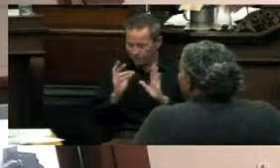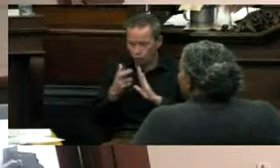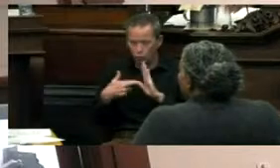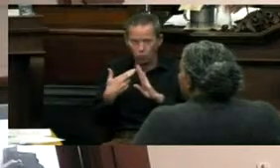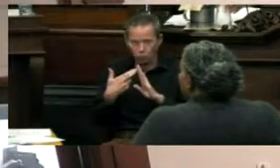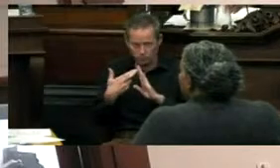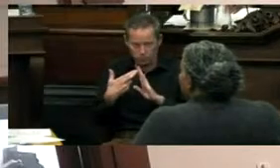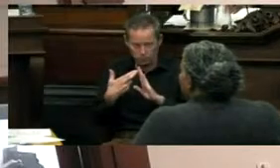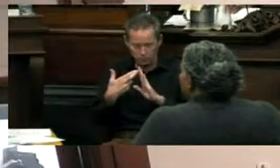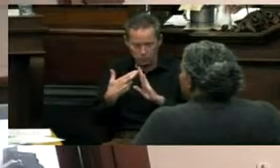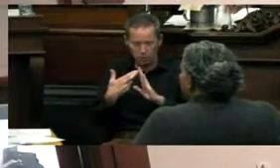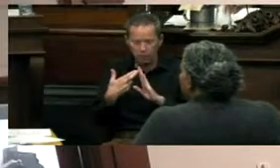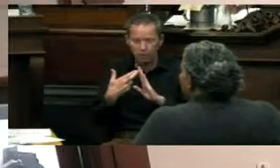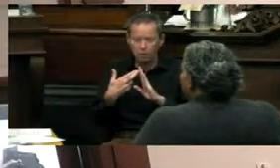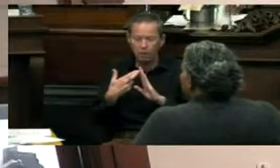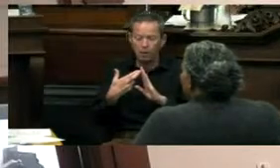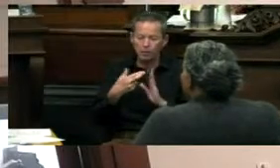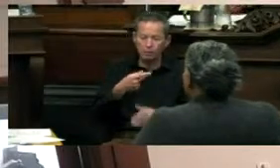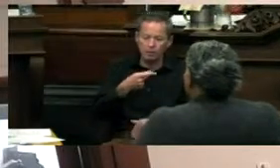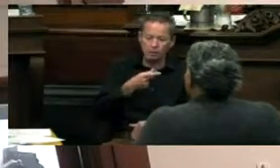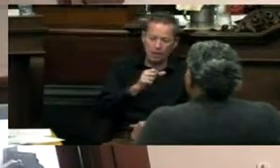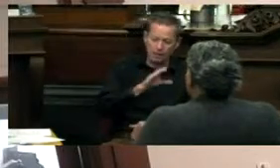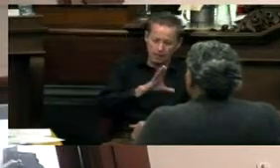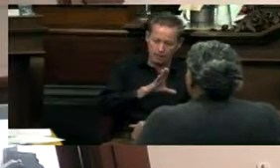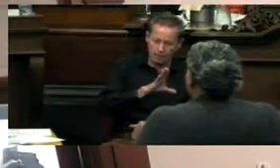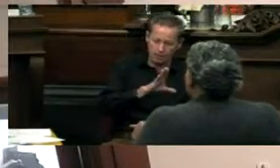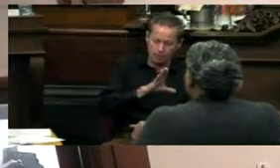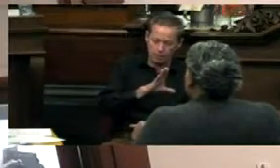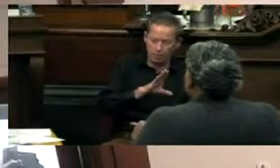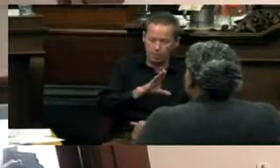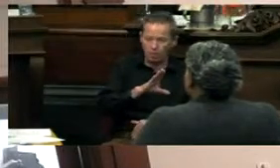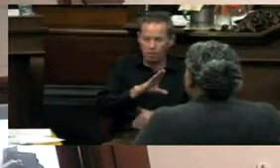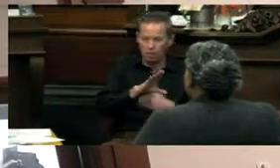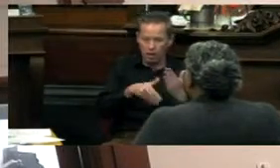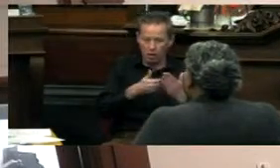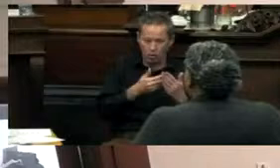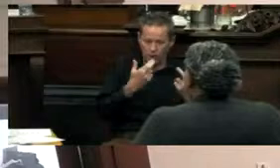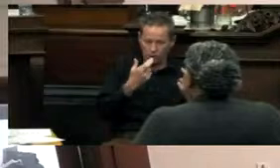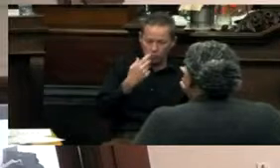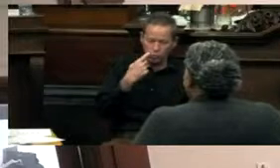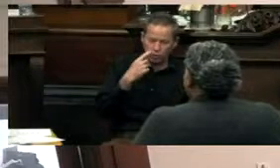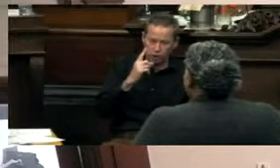third statement is given the